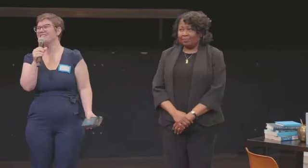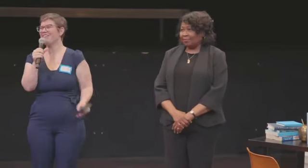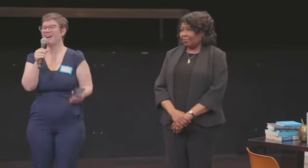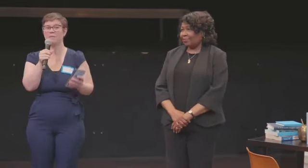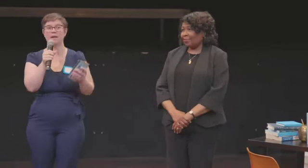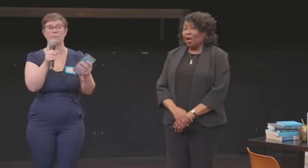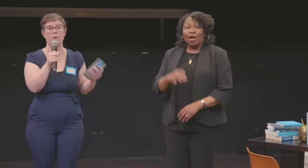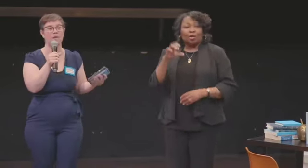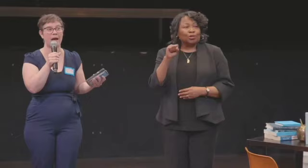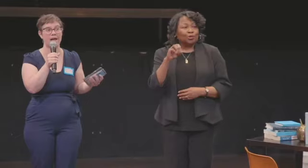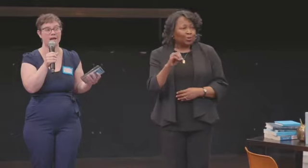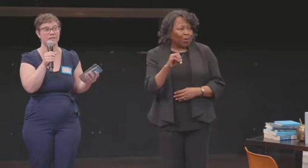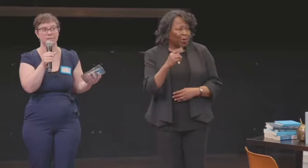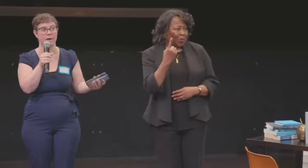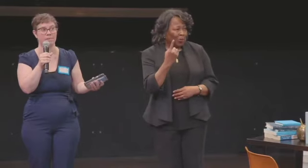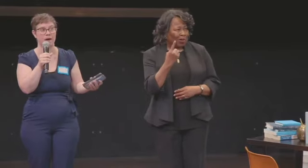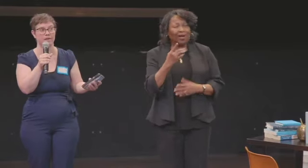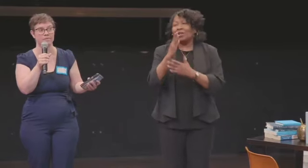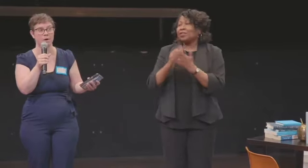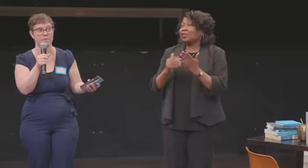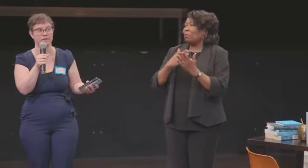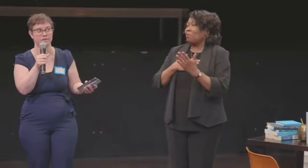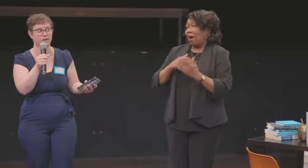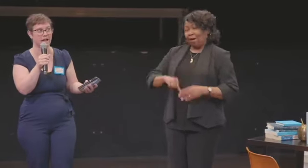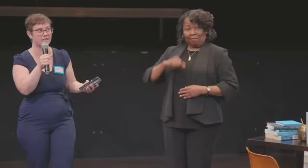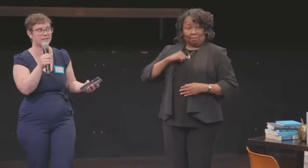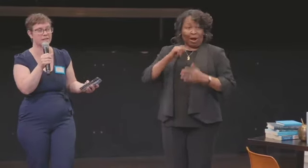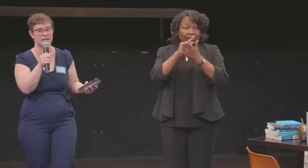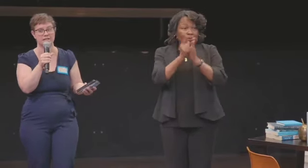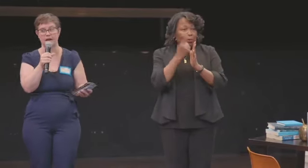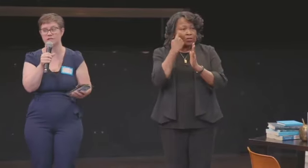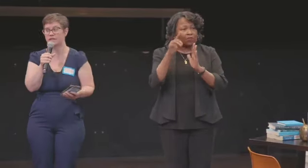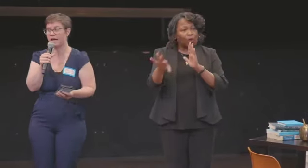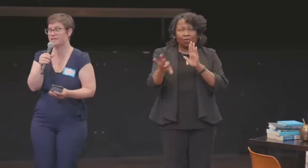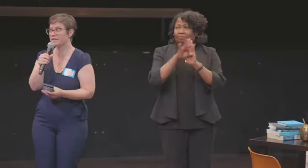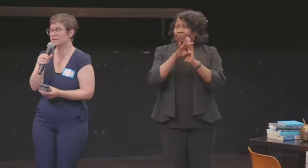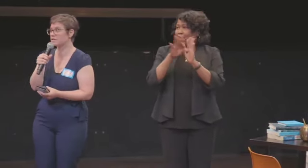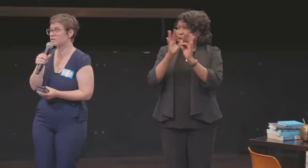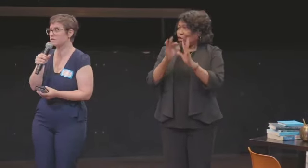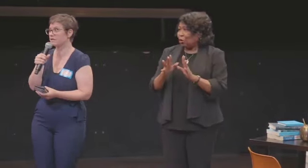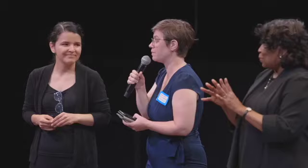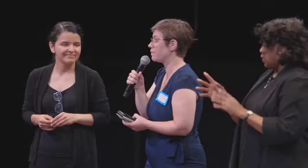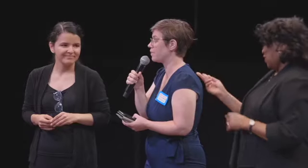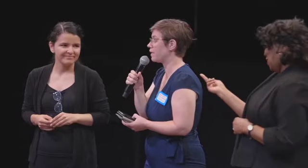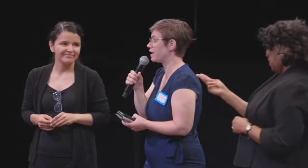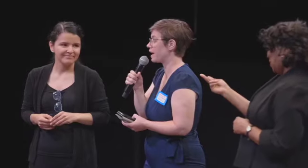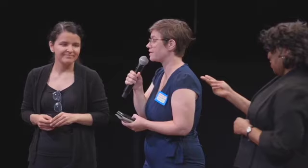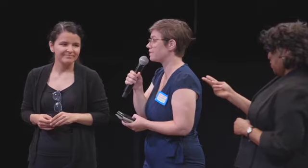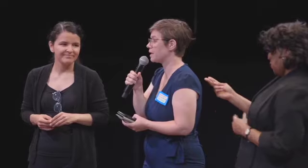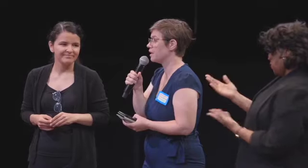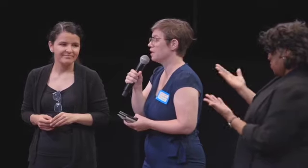So some of my proudest moments for casting is actually casting these two lovely people right next to me.